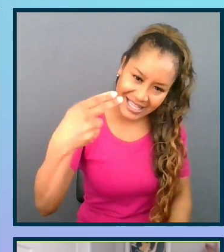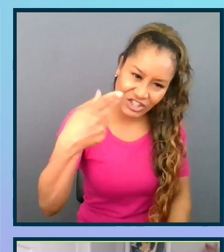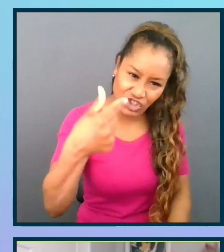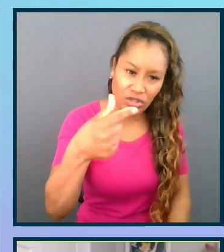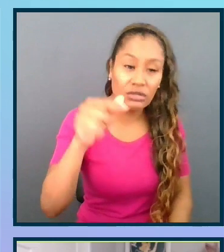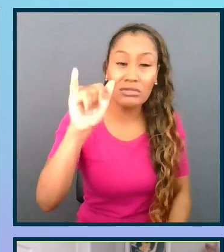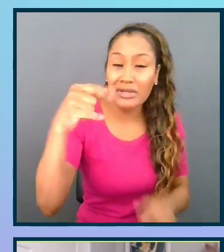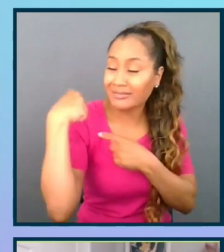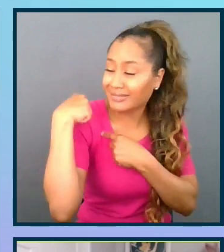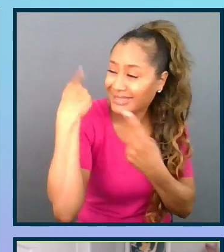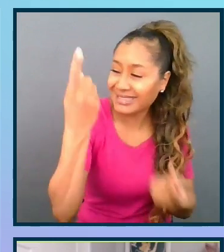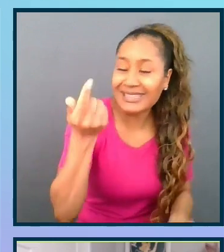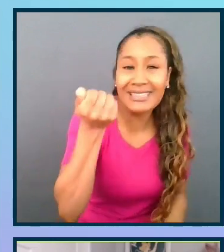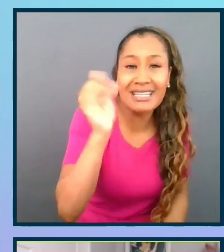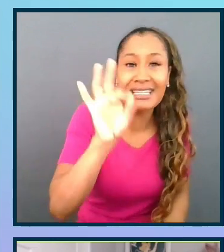which is over 20 years.